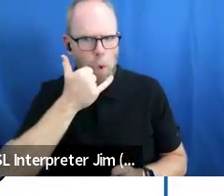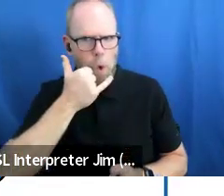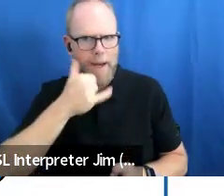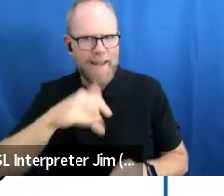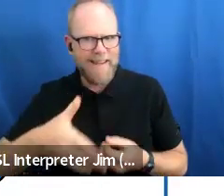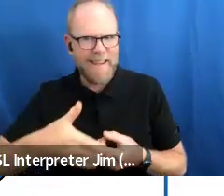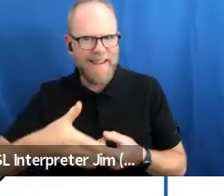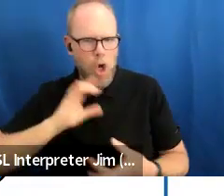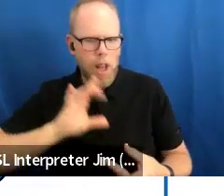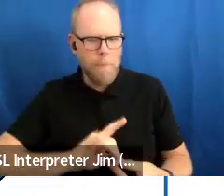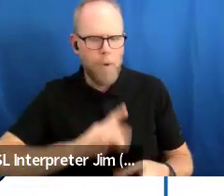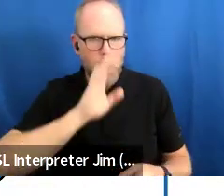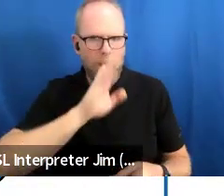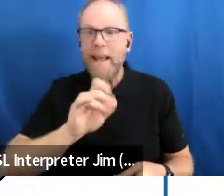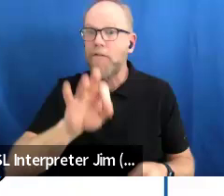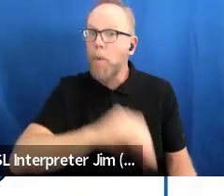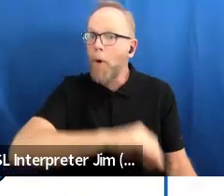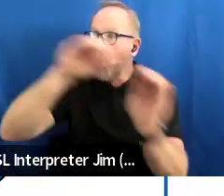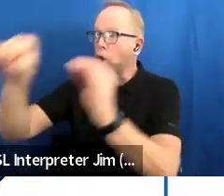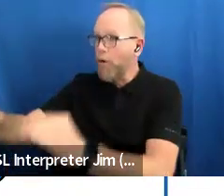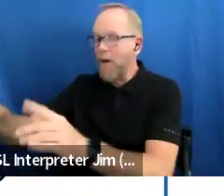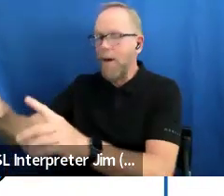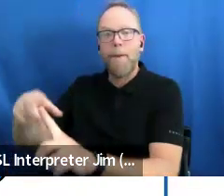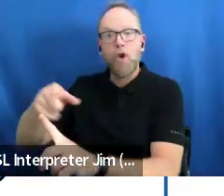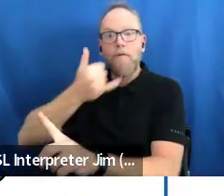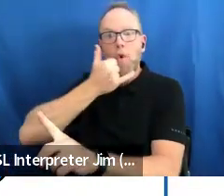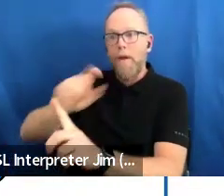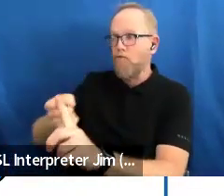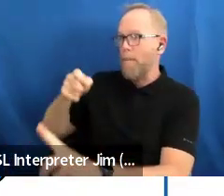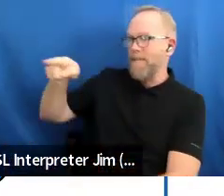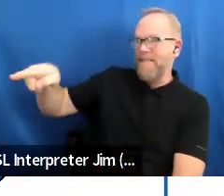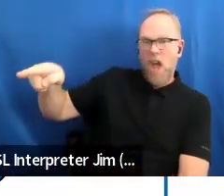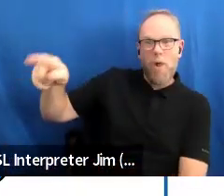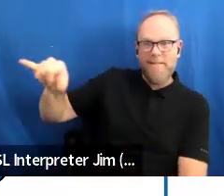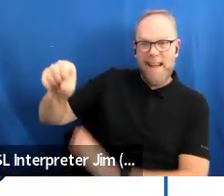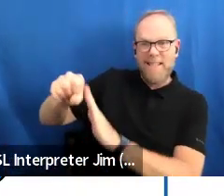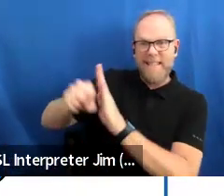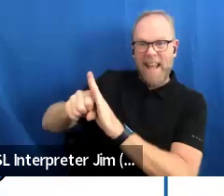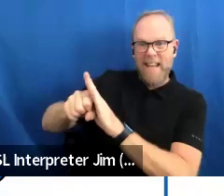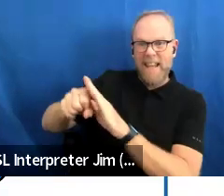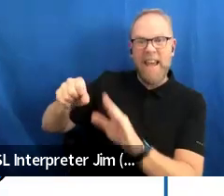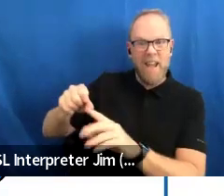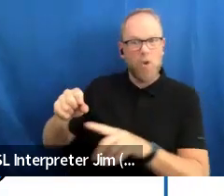code from across the country, it's going to give you the ADA Center for the area code you have.